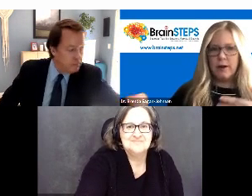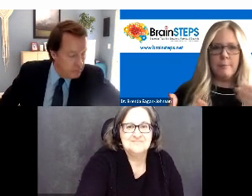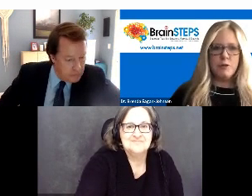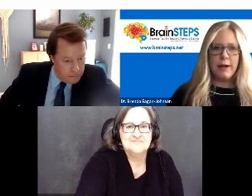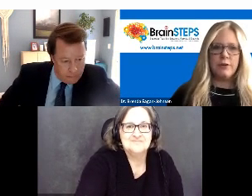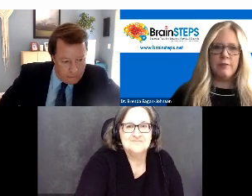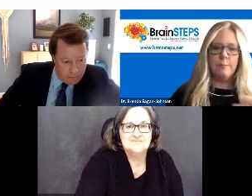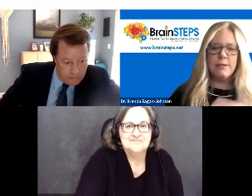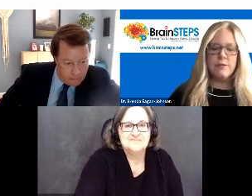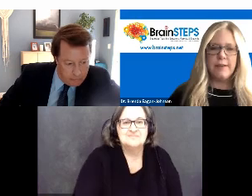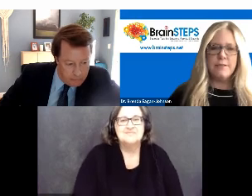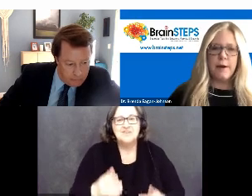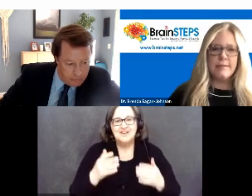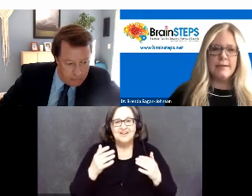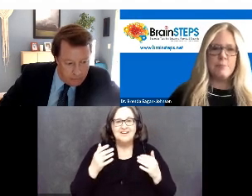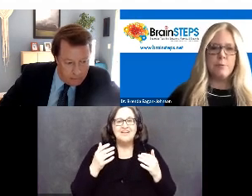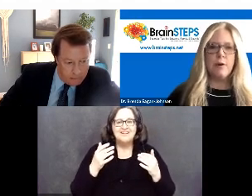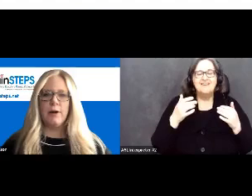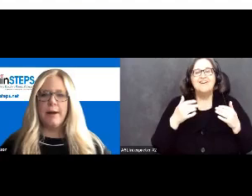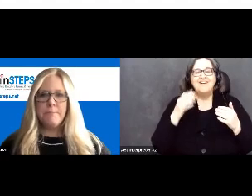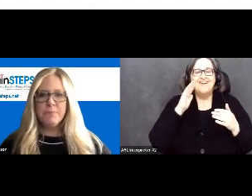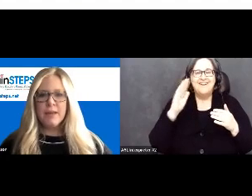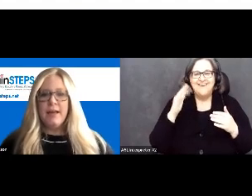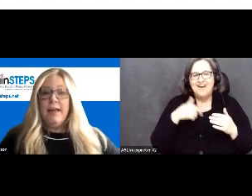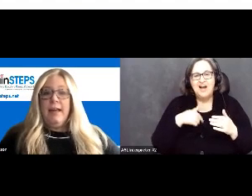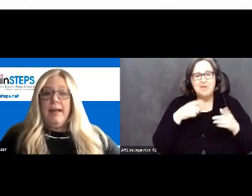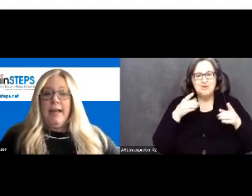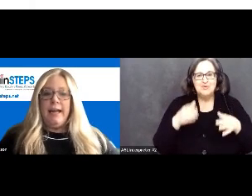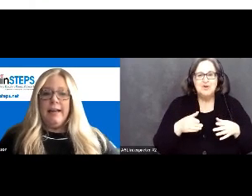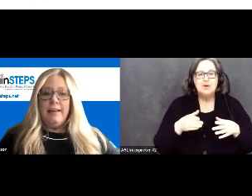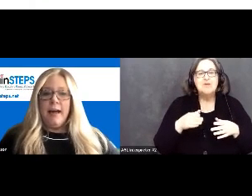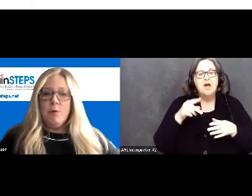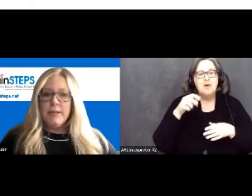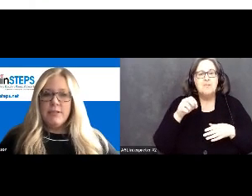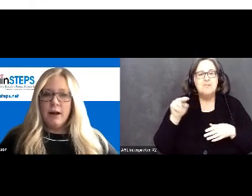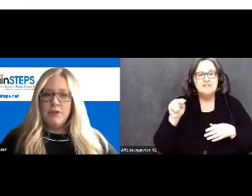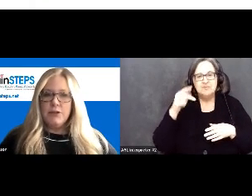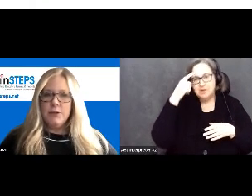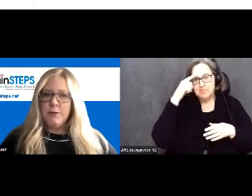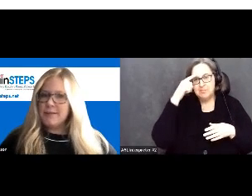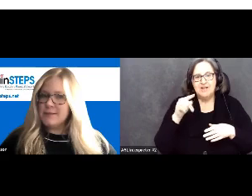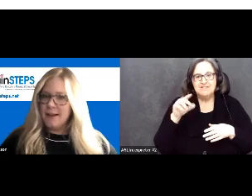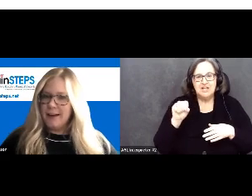I'm the director of Pennsylvania's brain steps program. I'm going to talk to you, next slide,